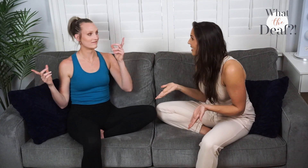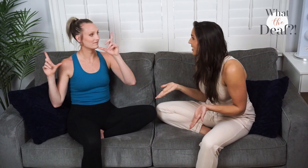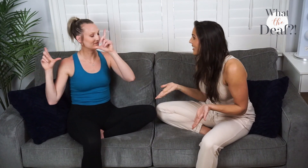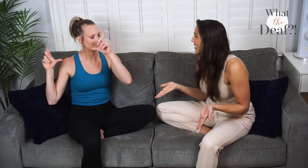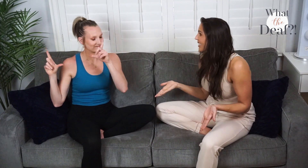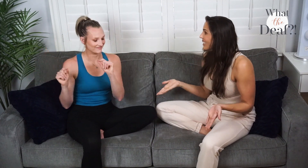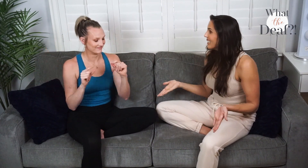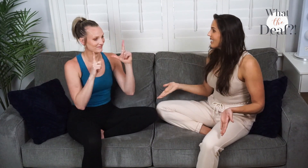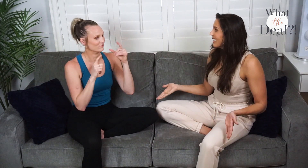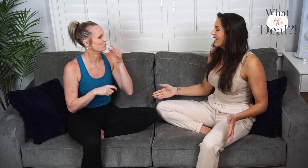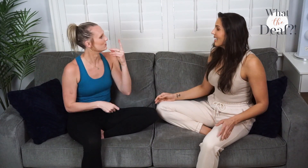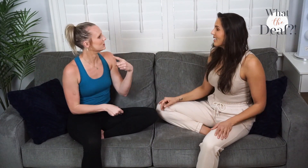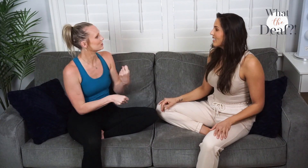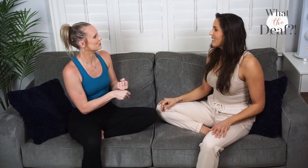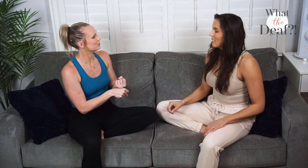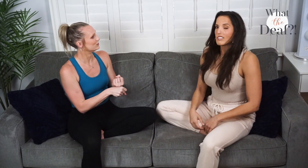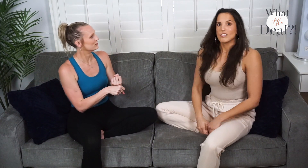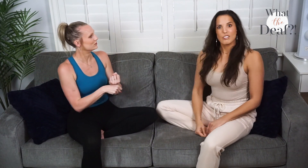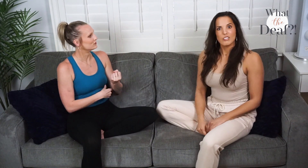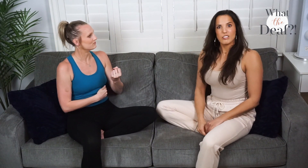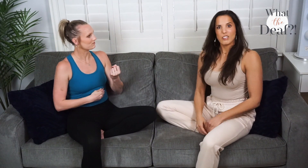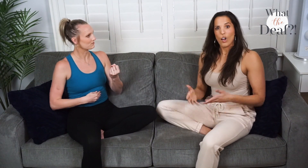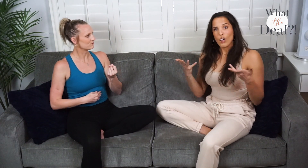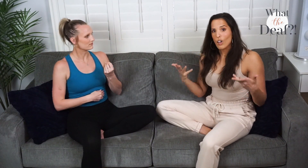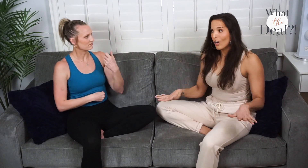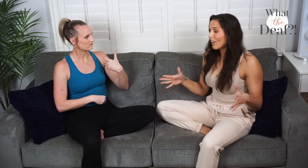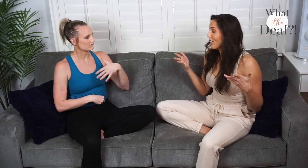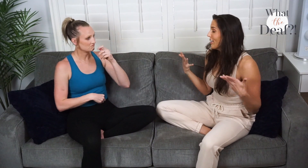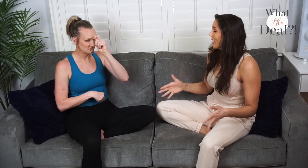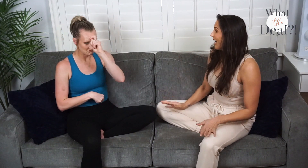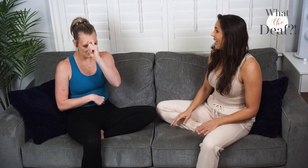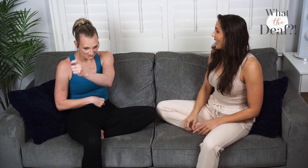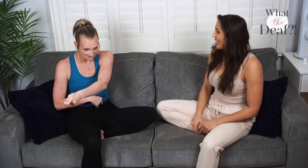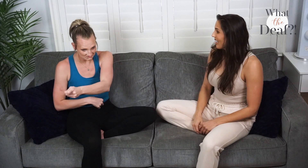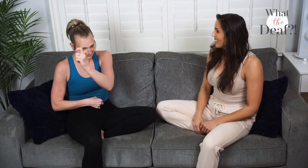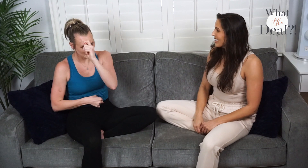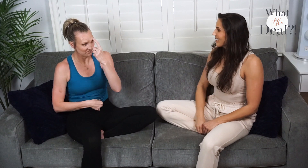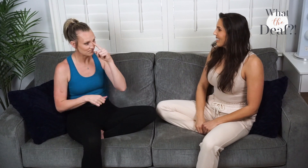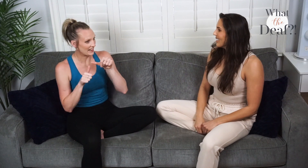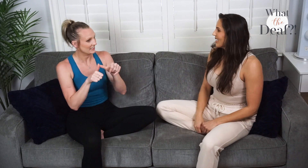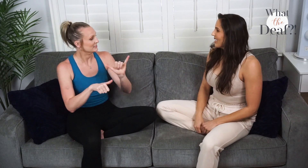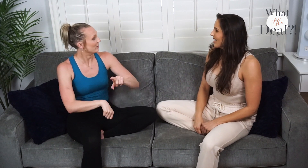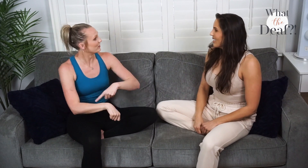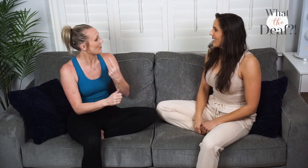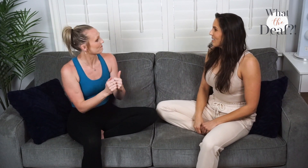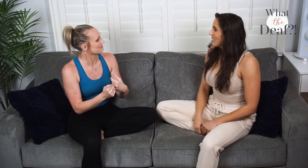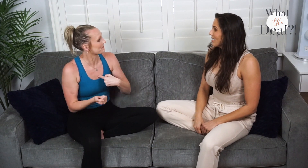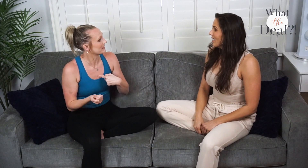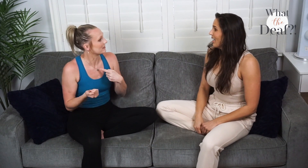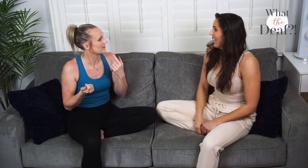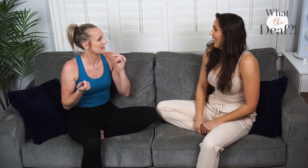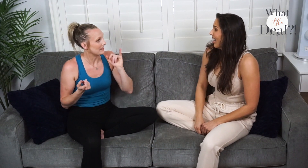Well, in the blink of an eye, it’s almost been a year! Wow, already?! So hats off to him for lasting that long with me.